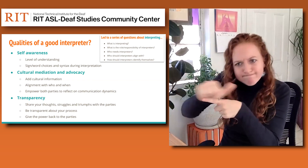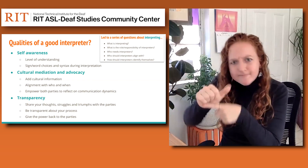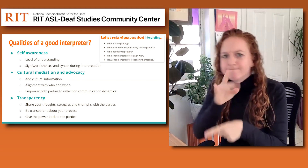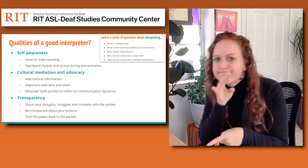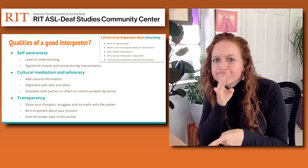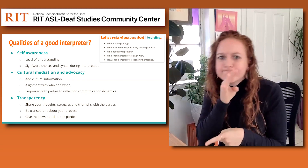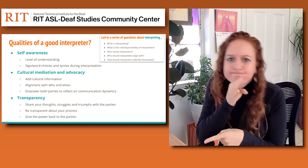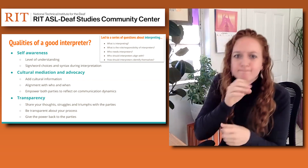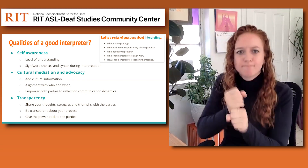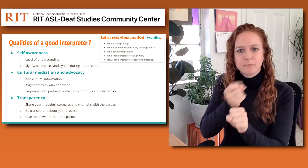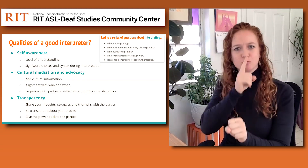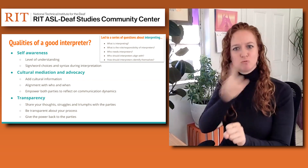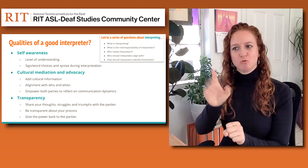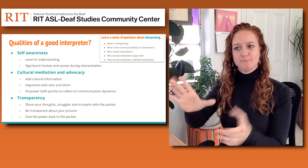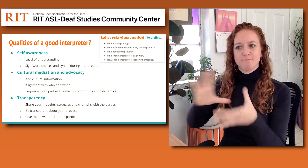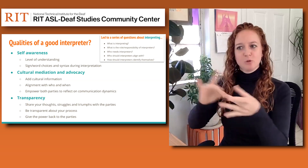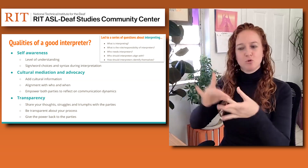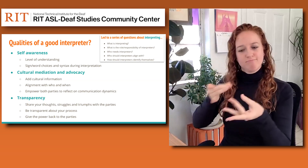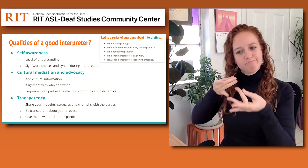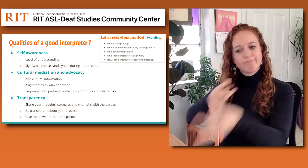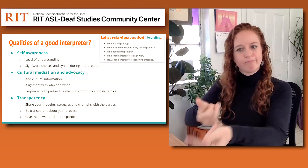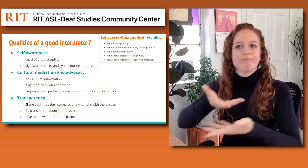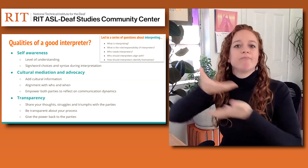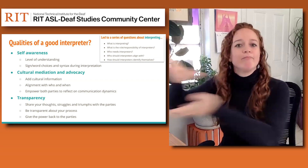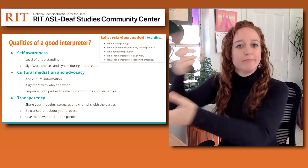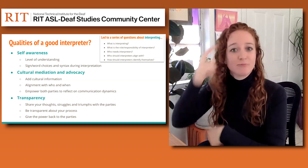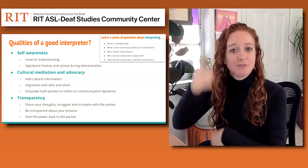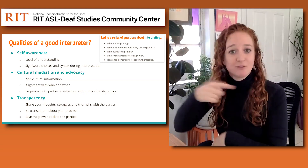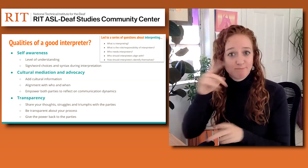and they can practice moving that ASL presentation